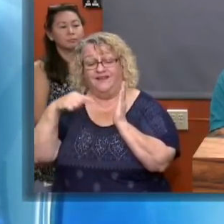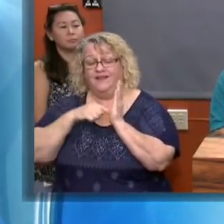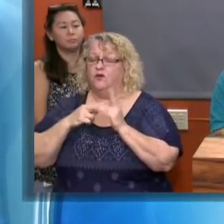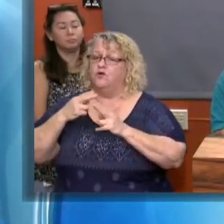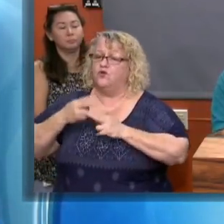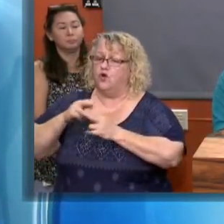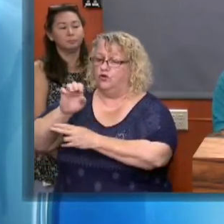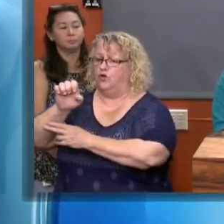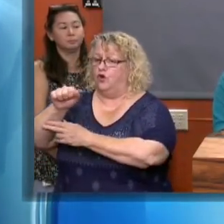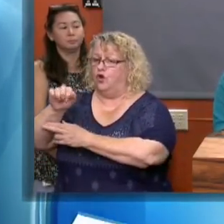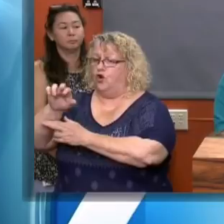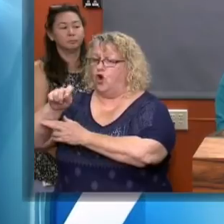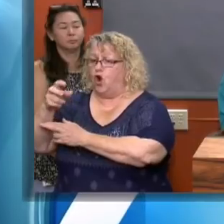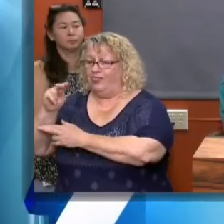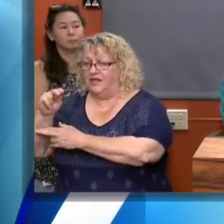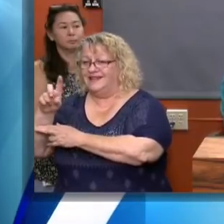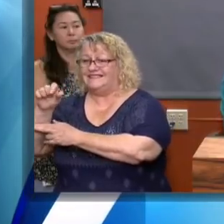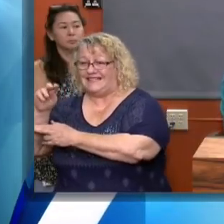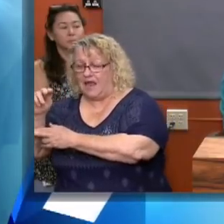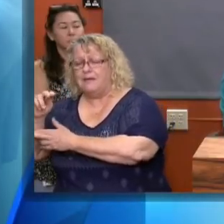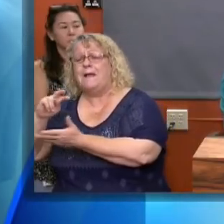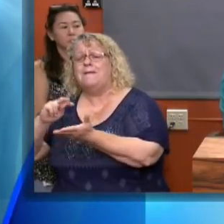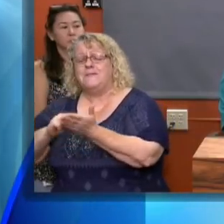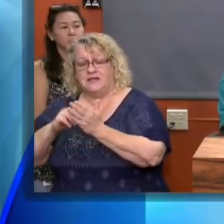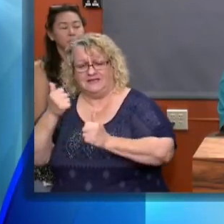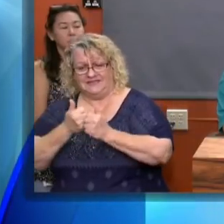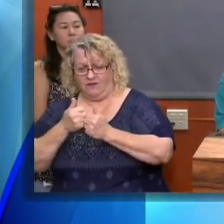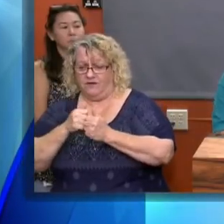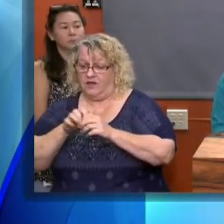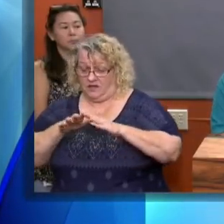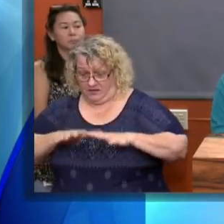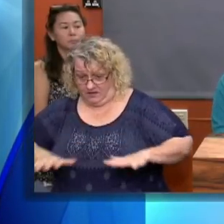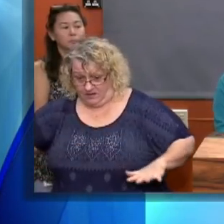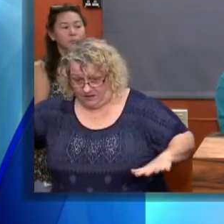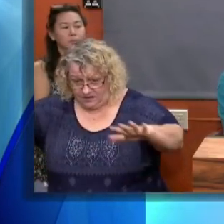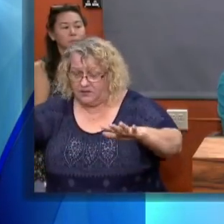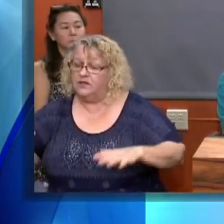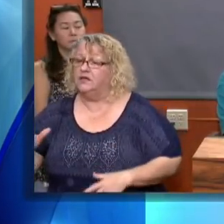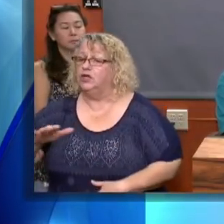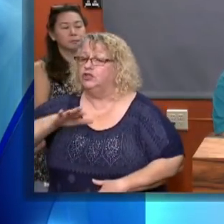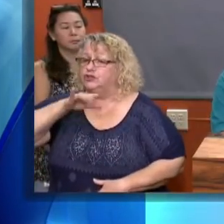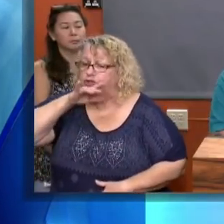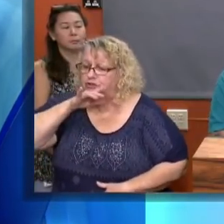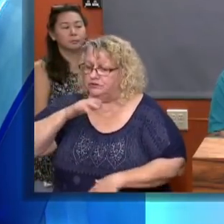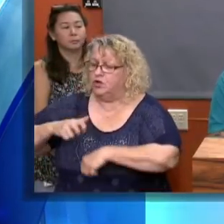YOU DON'T WANT TO HAVE A DAM LIKE THIS WHICH IS EARTHED DAM WHERE THE WATER LEVELS GO ABOVE THE TOP OF THE DAM